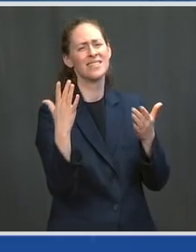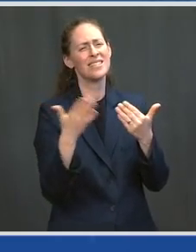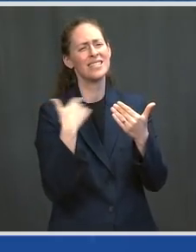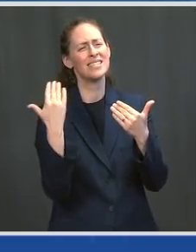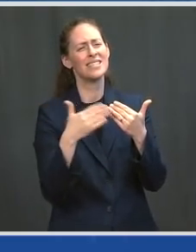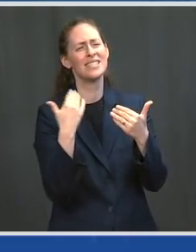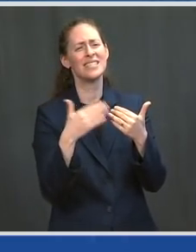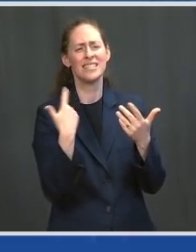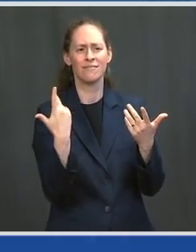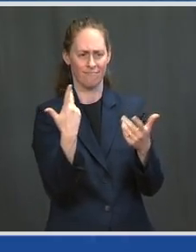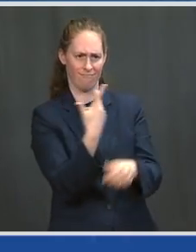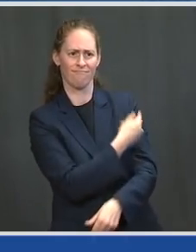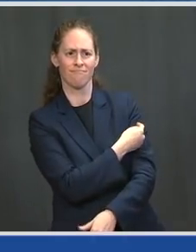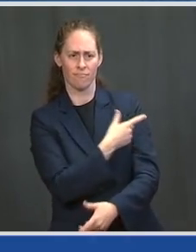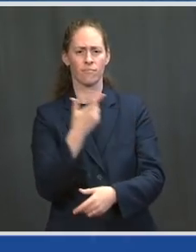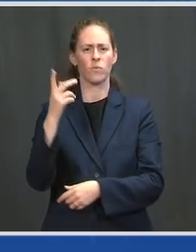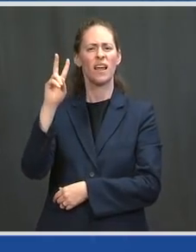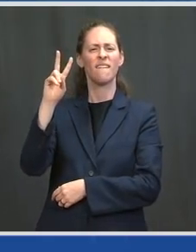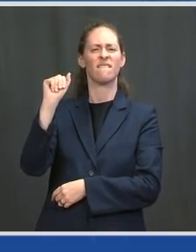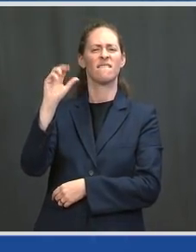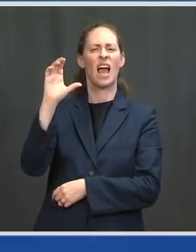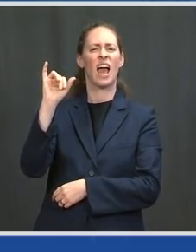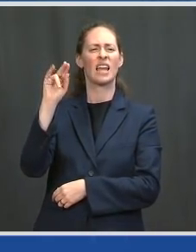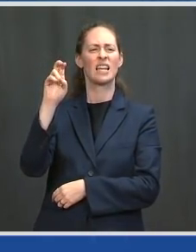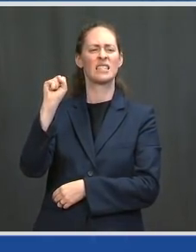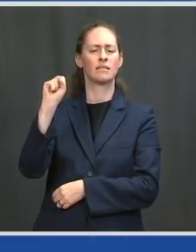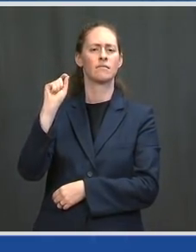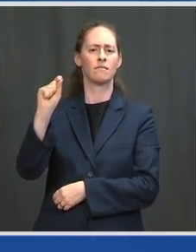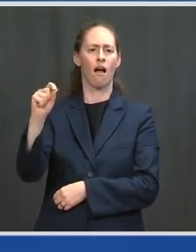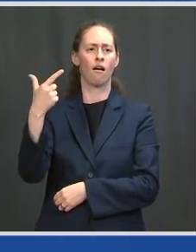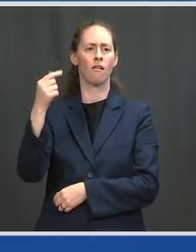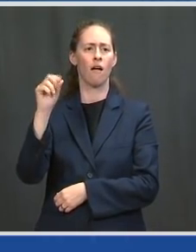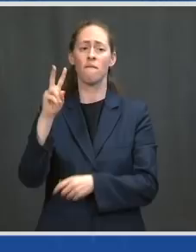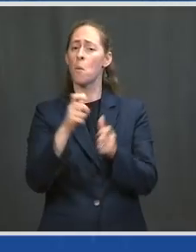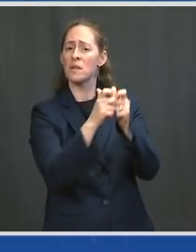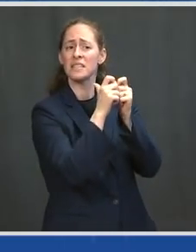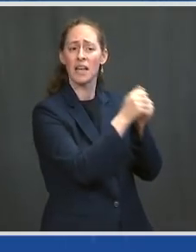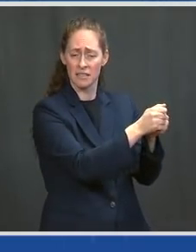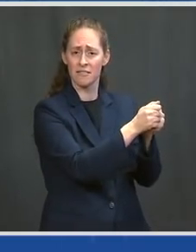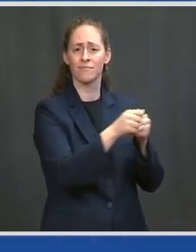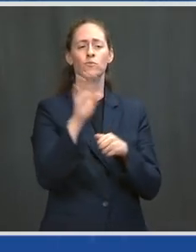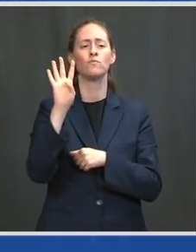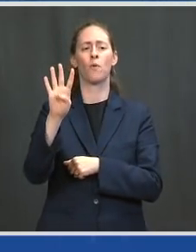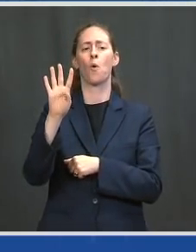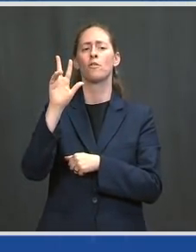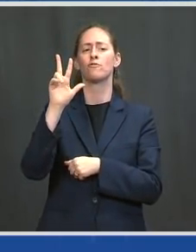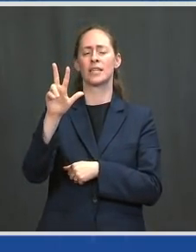or text your ZIP Code to 438829.